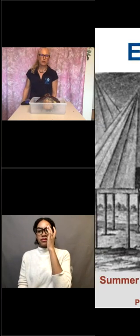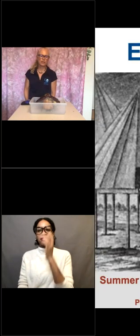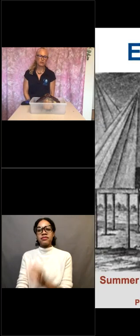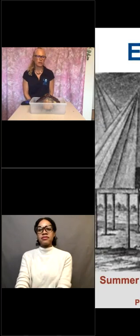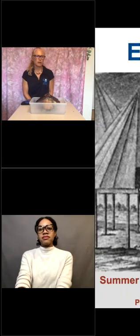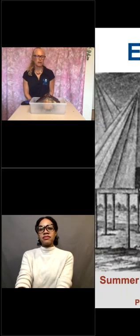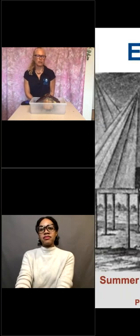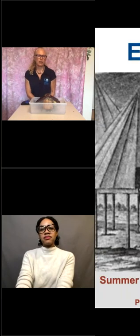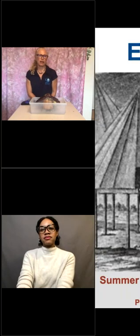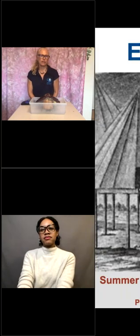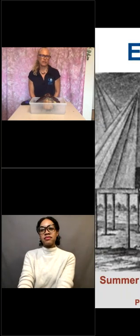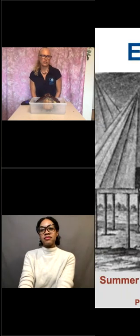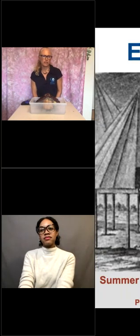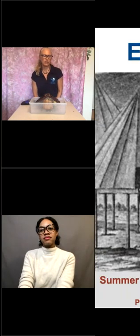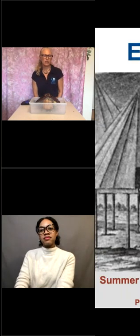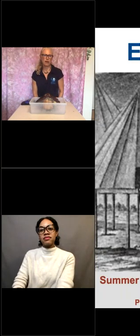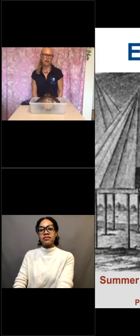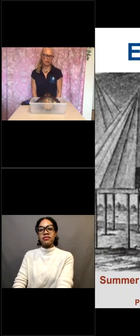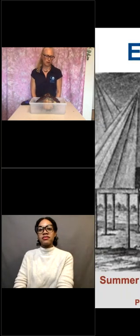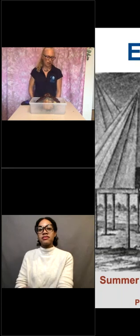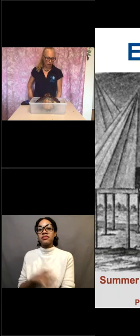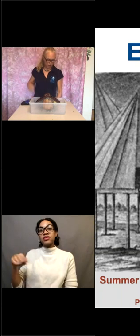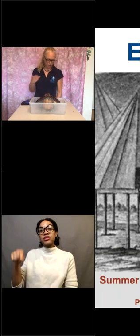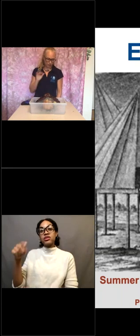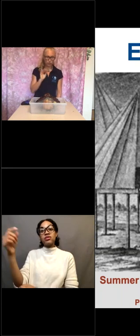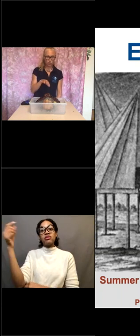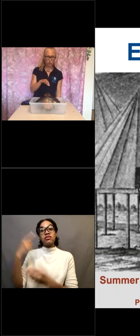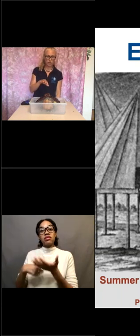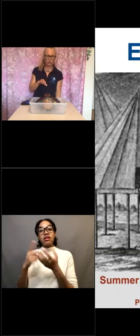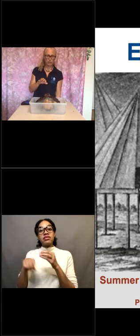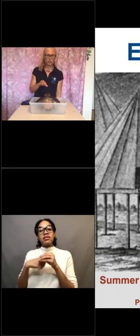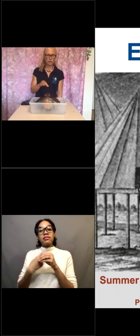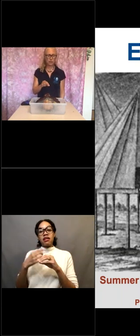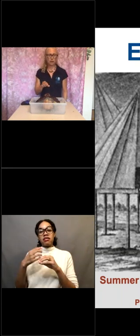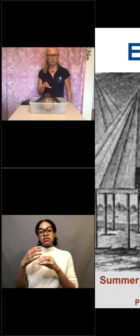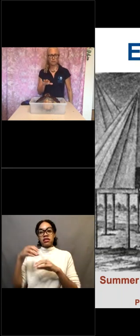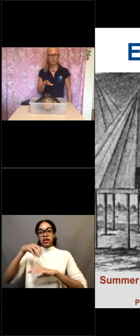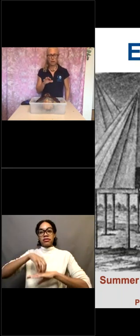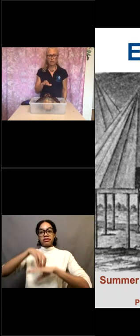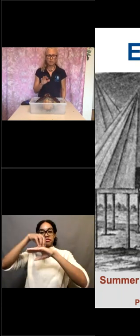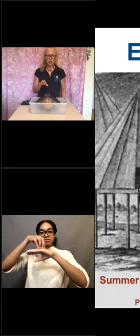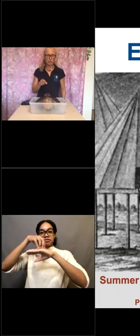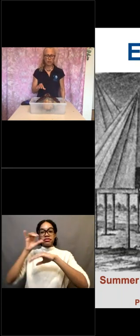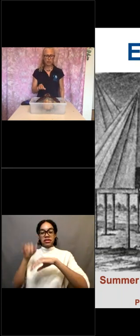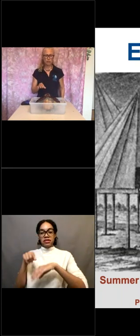You guys talked about elevation and as we showed in this experiment here,